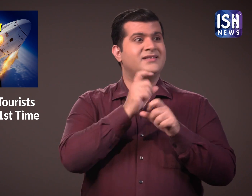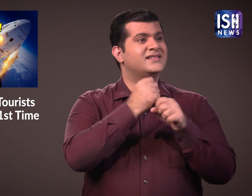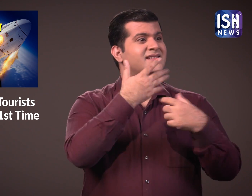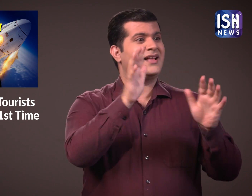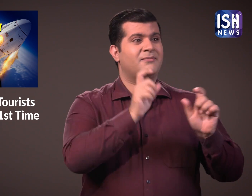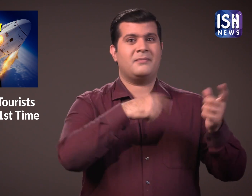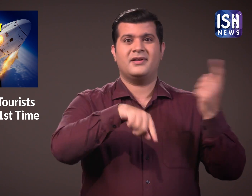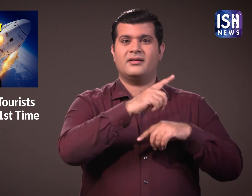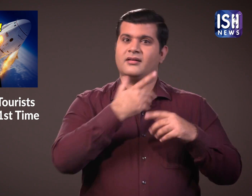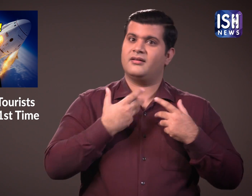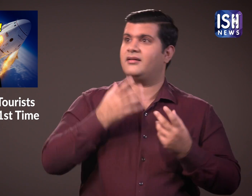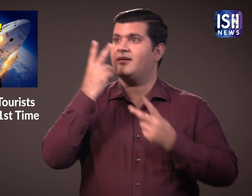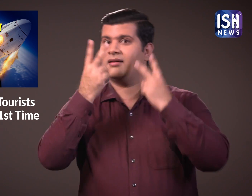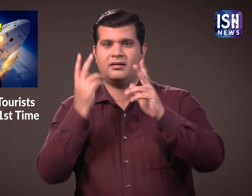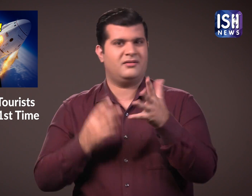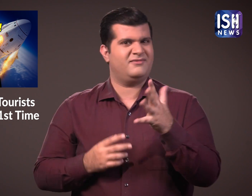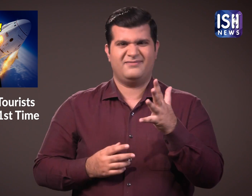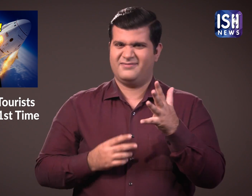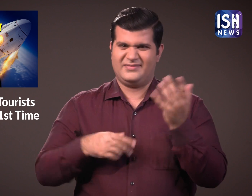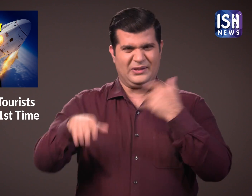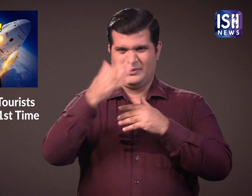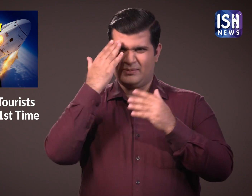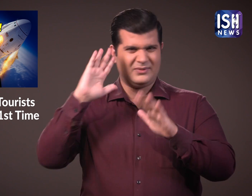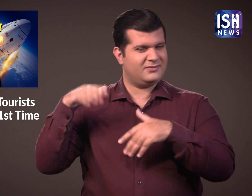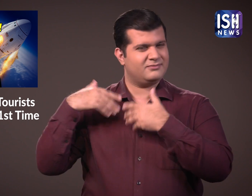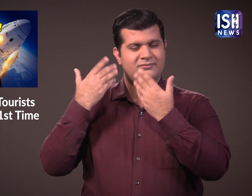Civilians were never allowed to visit space. You all know about this.